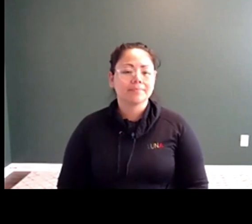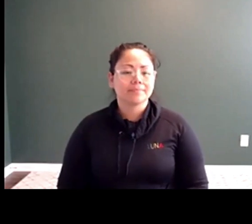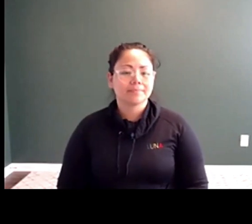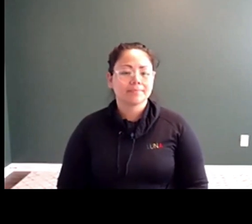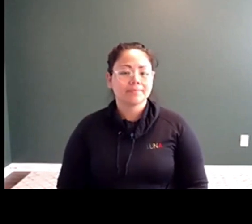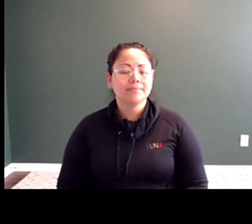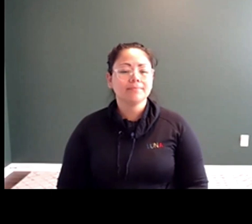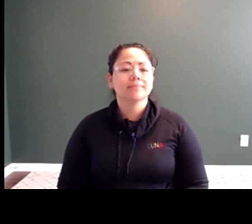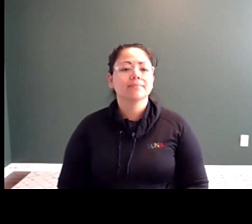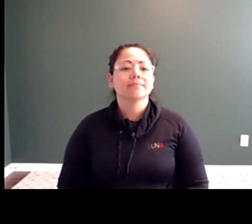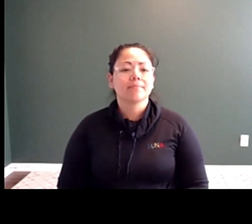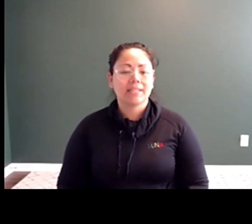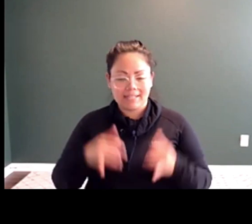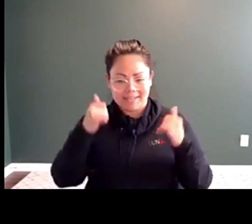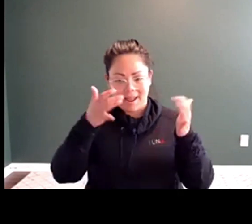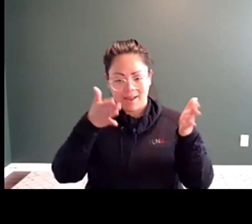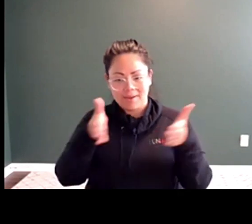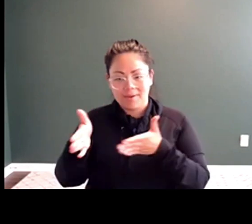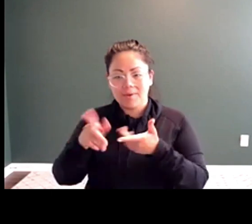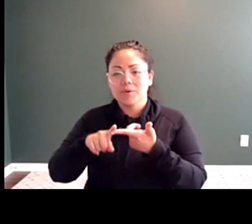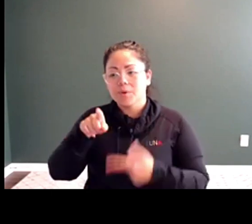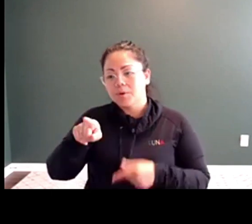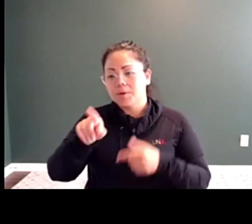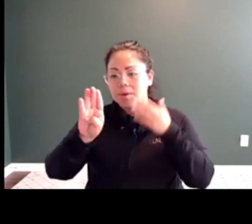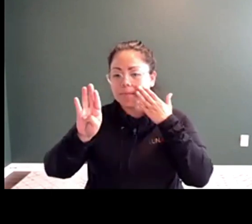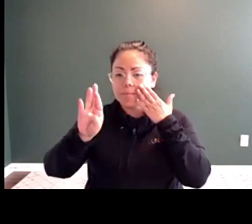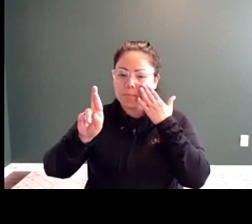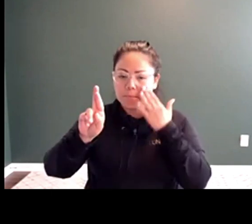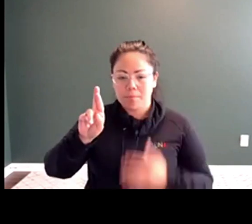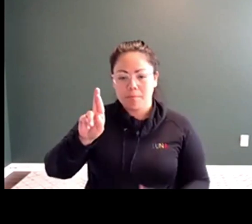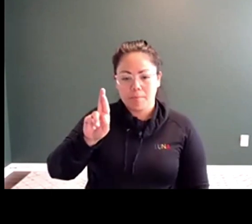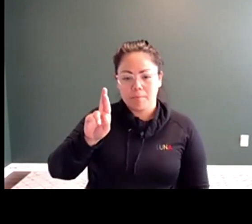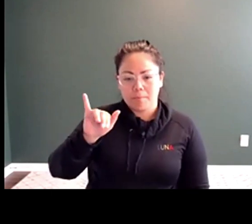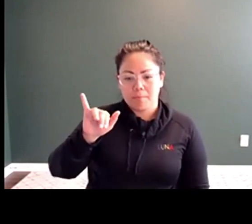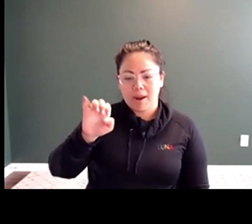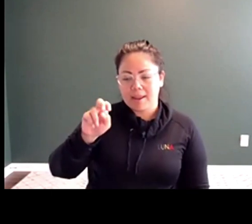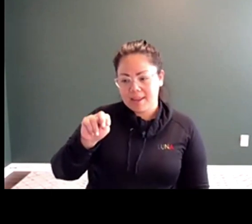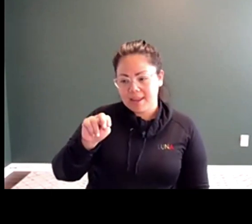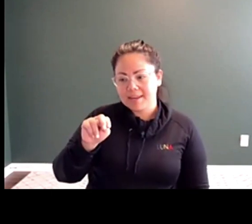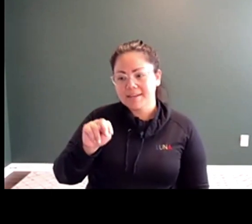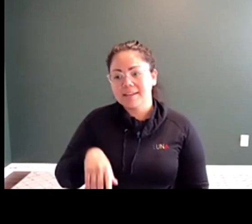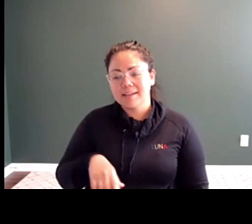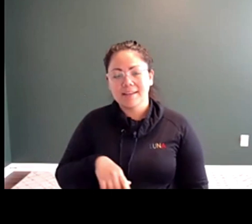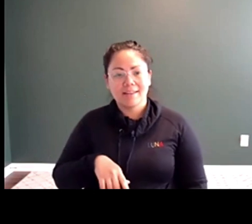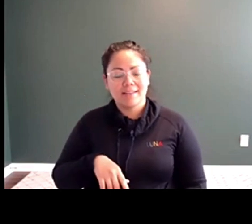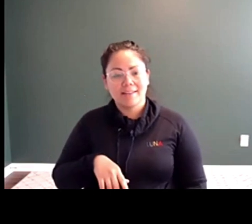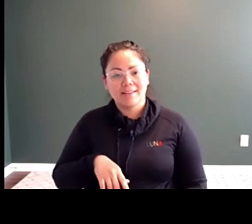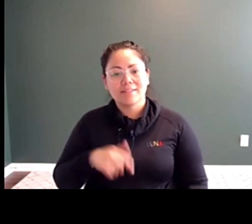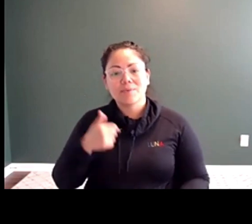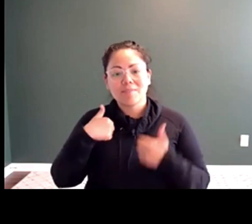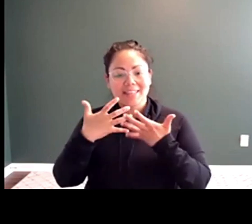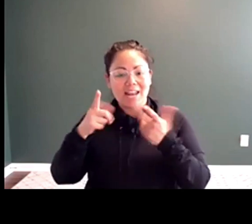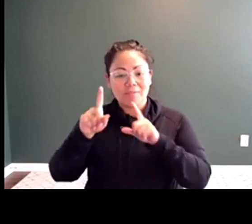Switching over to Brien. I am scrolling. We have a ton of questions over here, which is great.